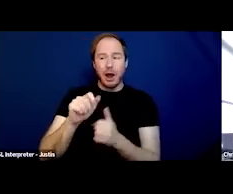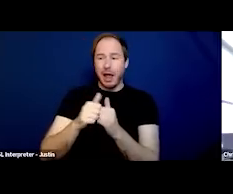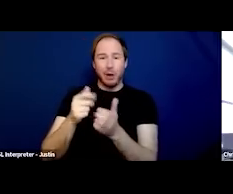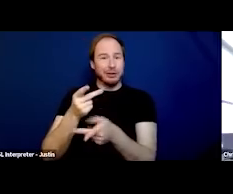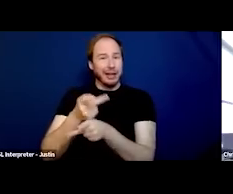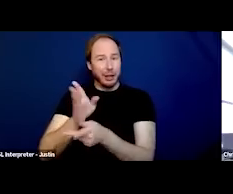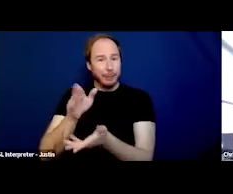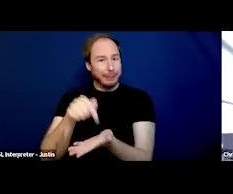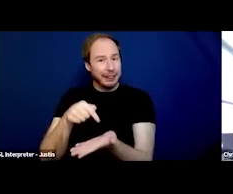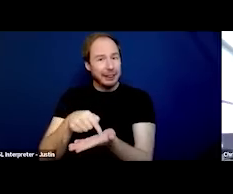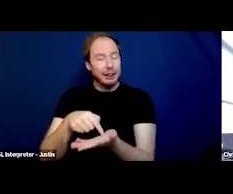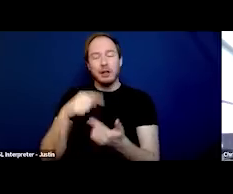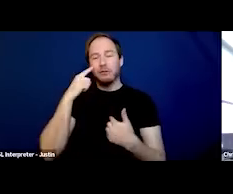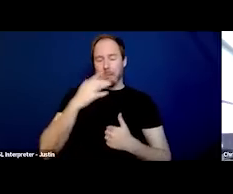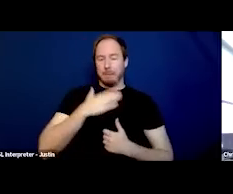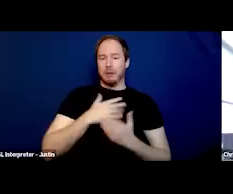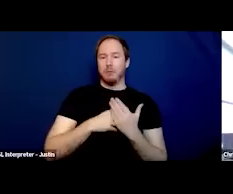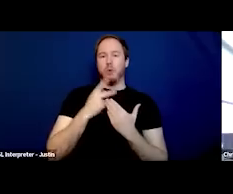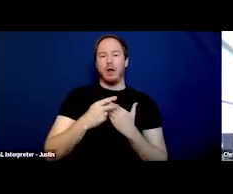we have a cleaning bucket loan program where residents